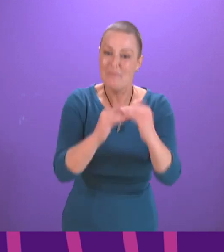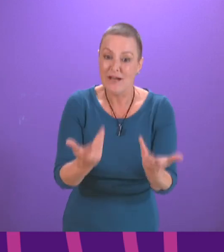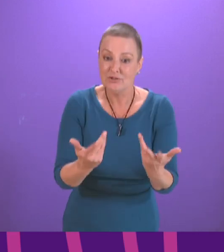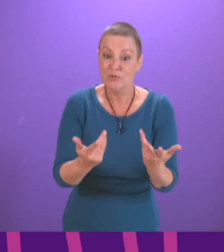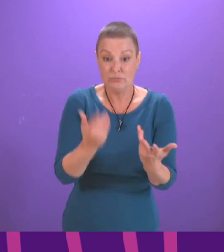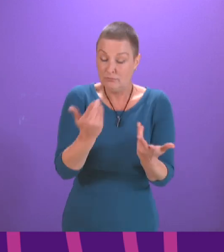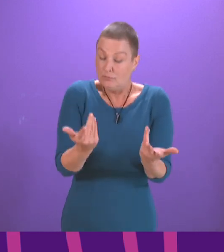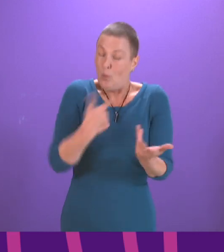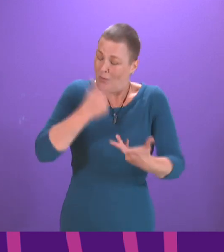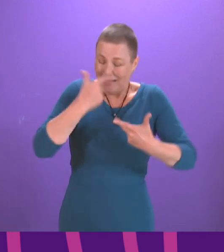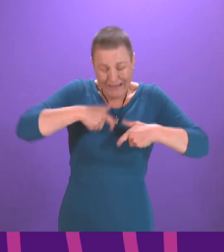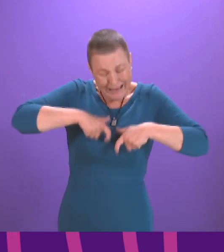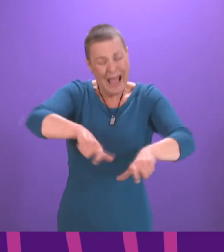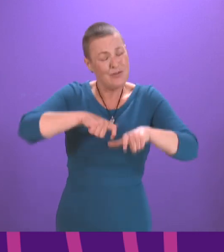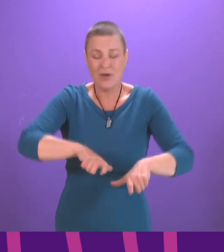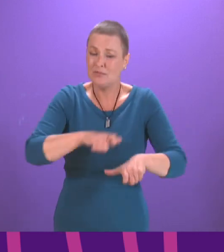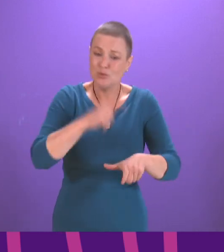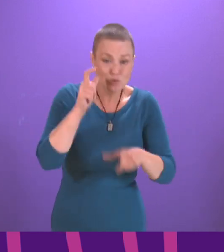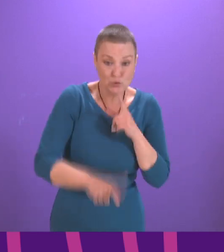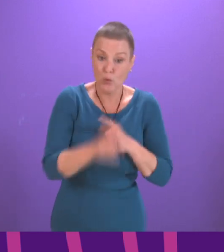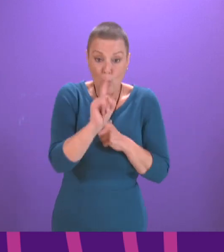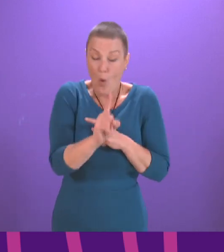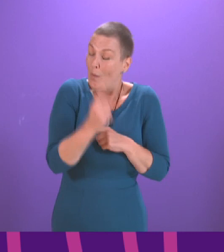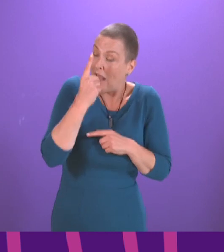We will continue to do everything that we reasonably can to support BiFab. We would